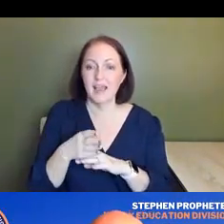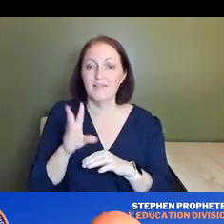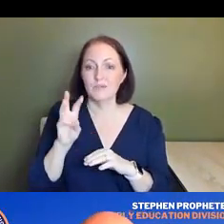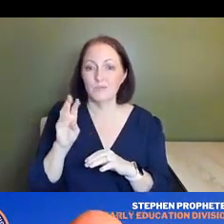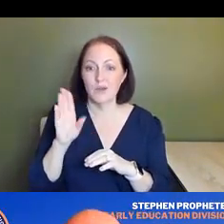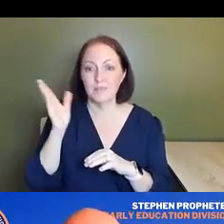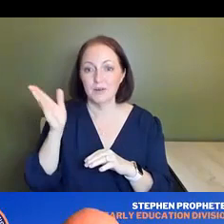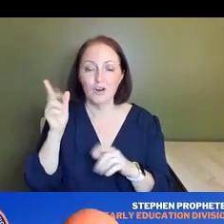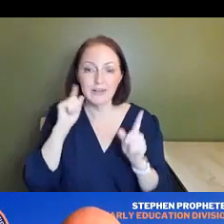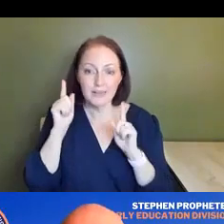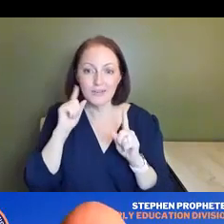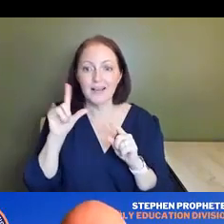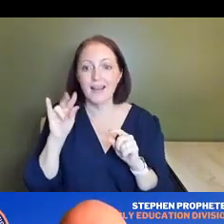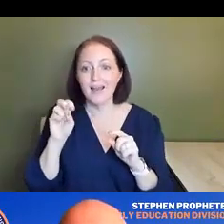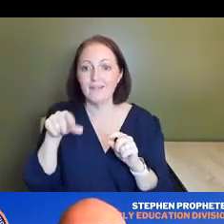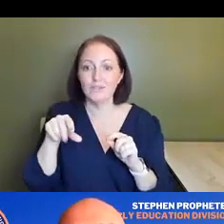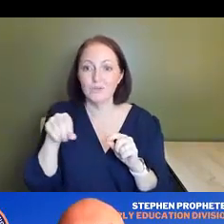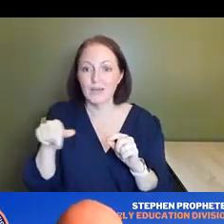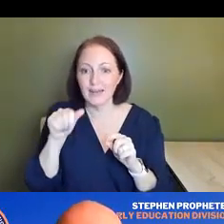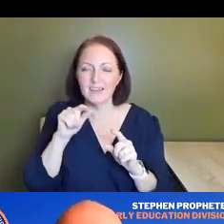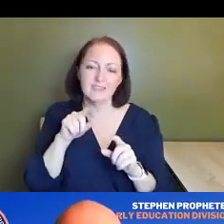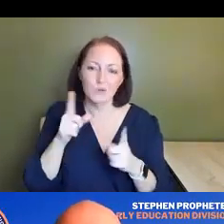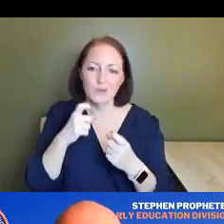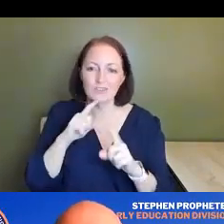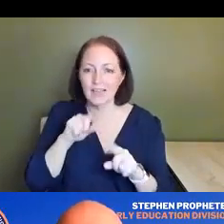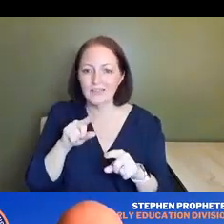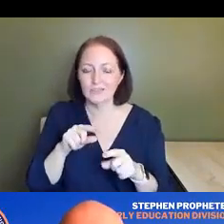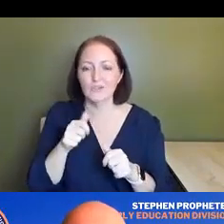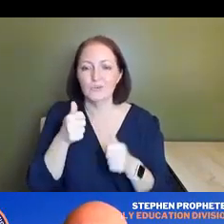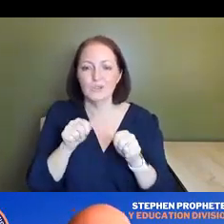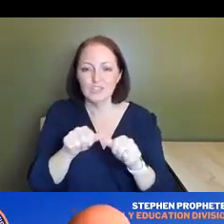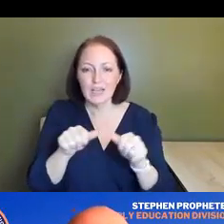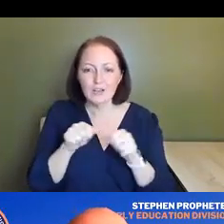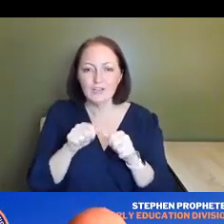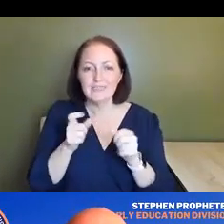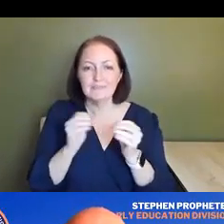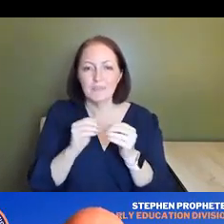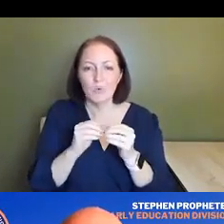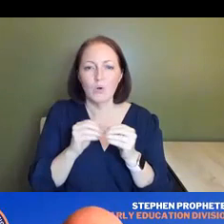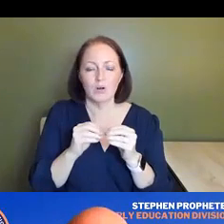hearing some live Q and A. What areas might you need more important information on or